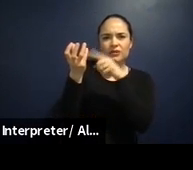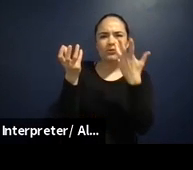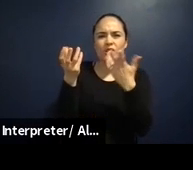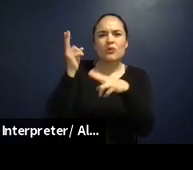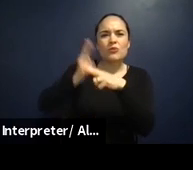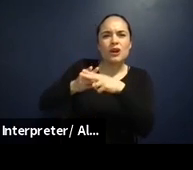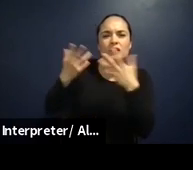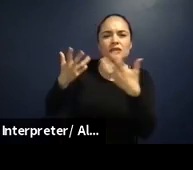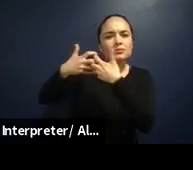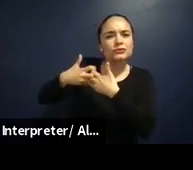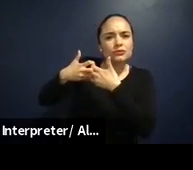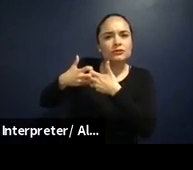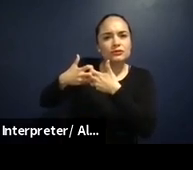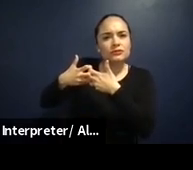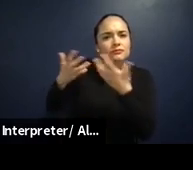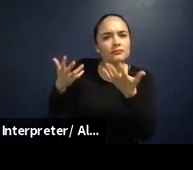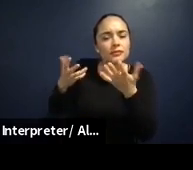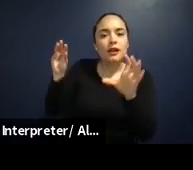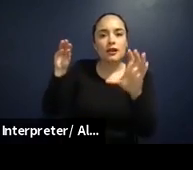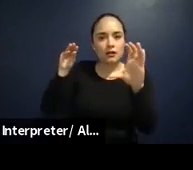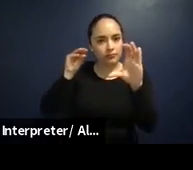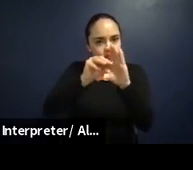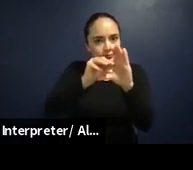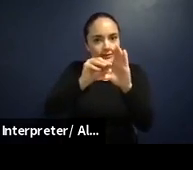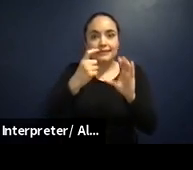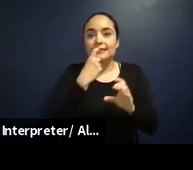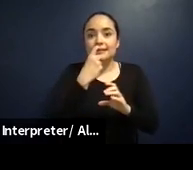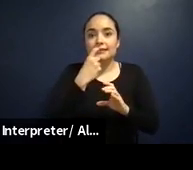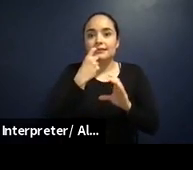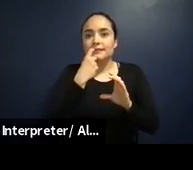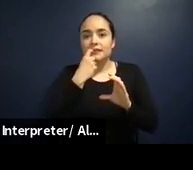[Kim]: Sure yeah. [Sarah]: Or regular furnace, or the decomposer. [Kim]: The decomposer, that's what I was thinking about. So